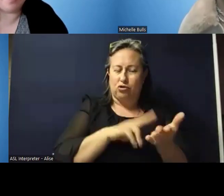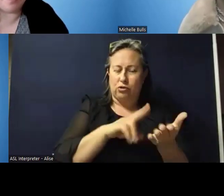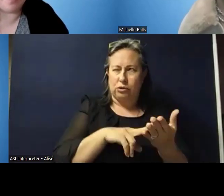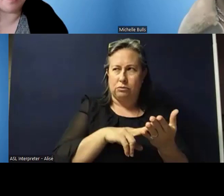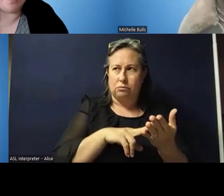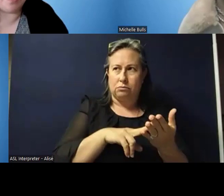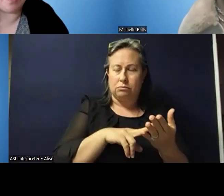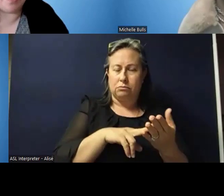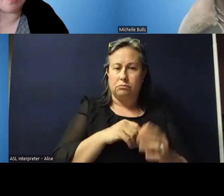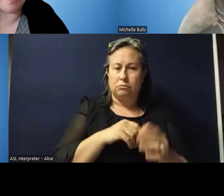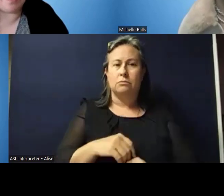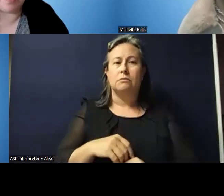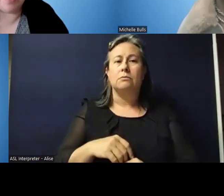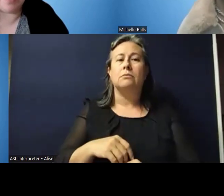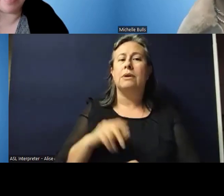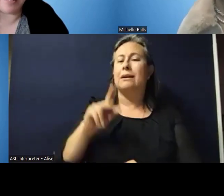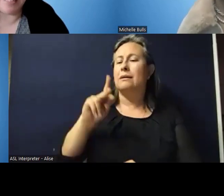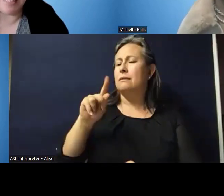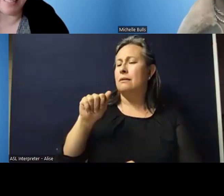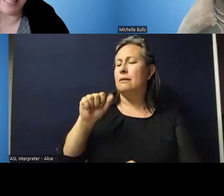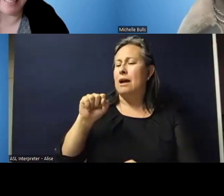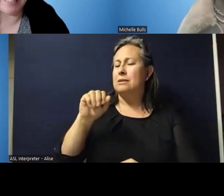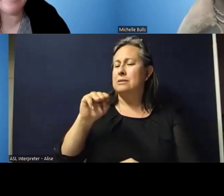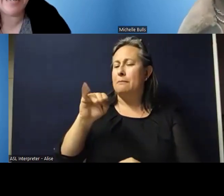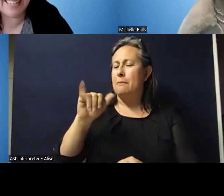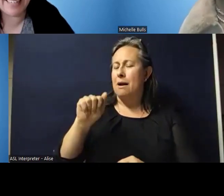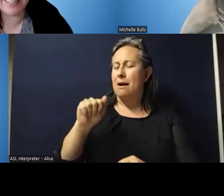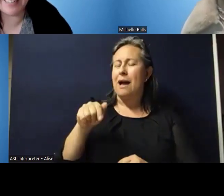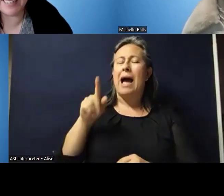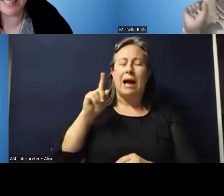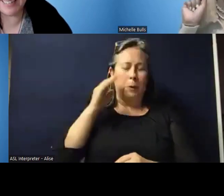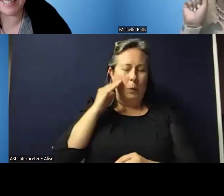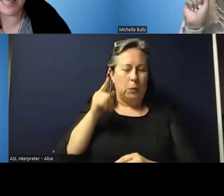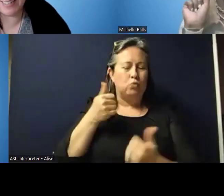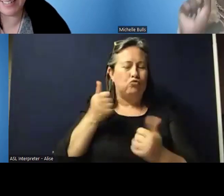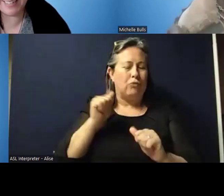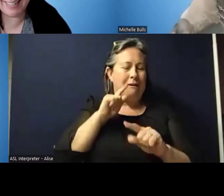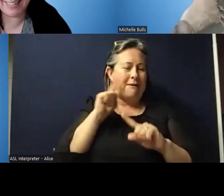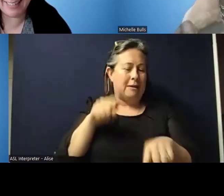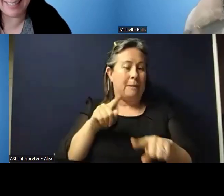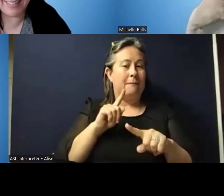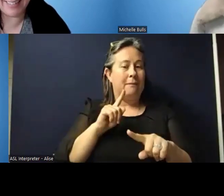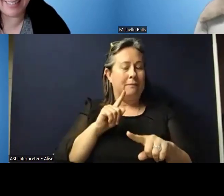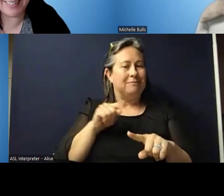Michelle Bulls: So, Kasima, I know you're tempted to answer this because this is right up your alley.